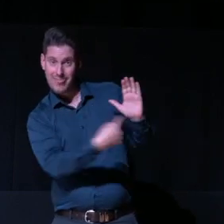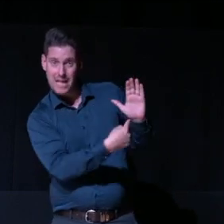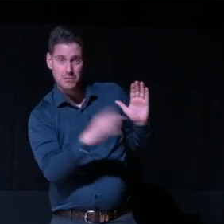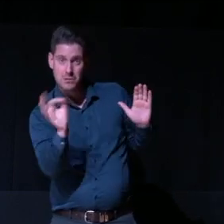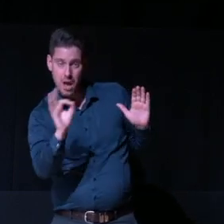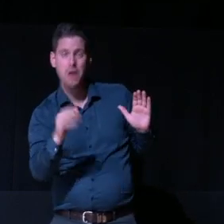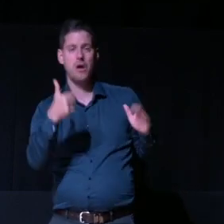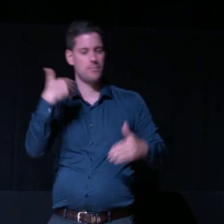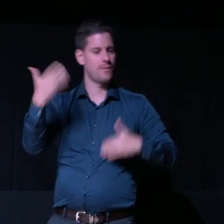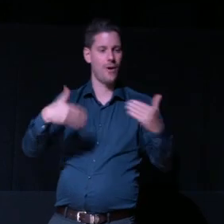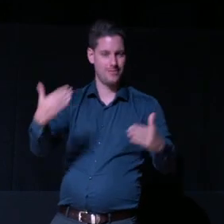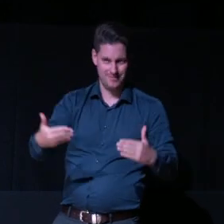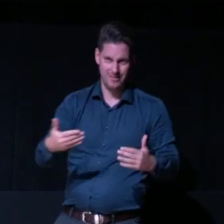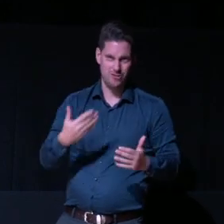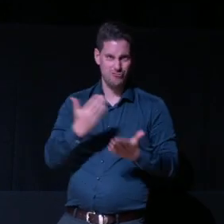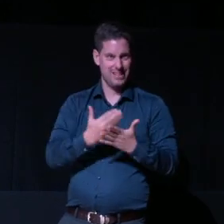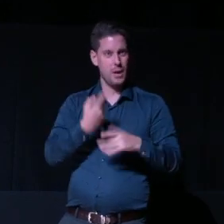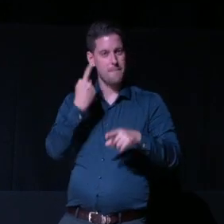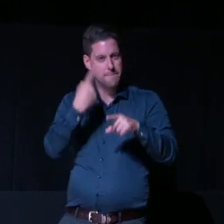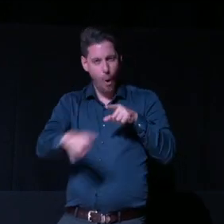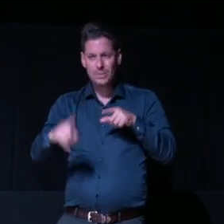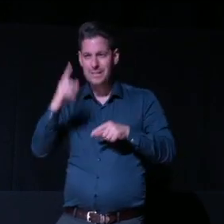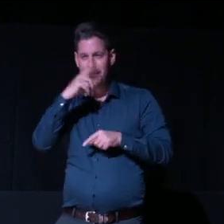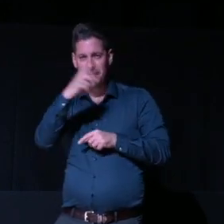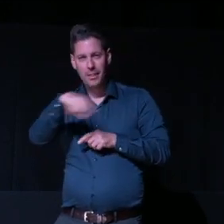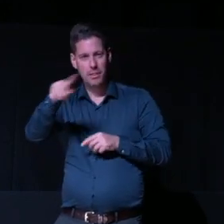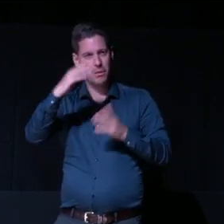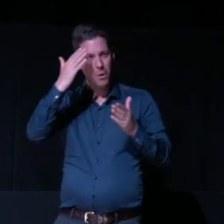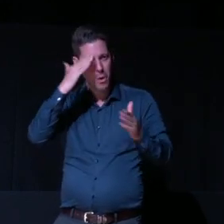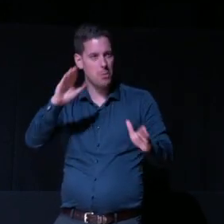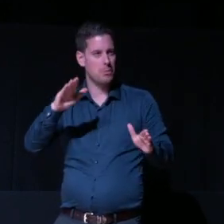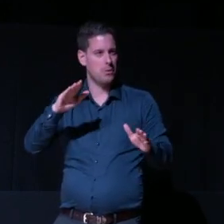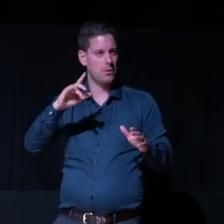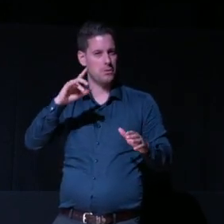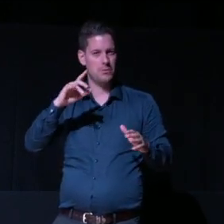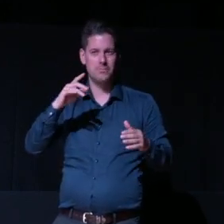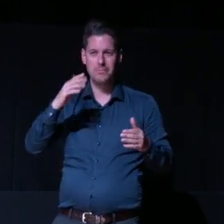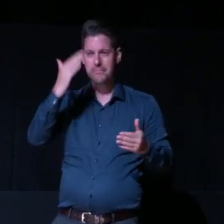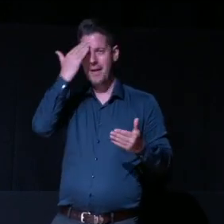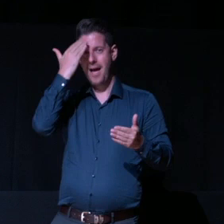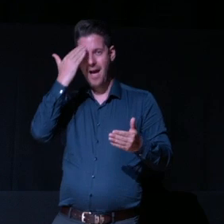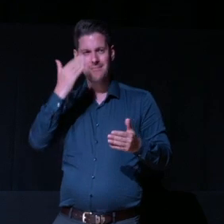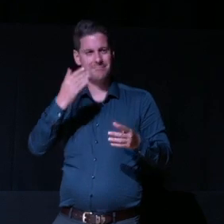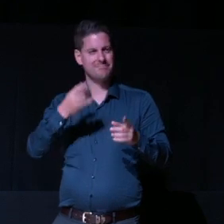I think we would find that actually most fair-minded people, you know, in this example understood exactly what was going on.